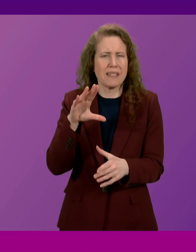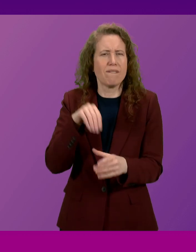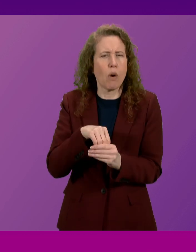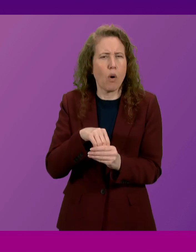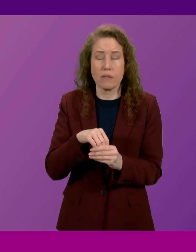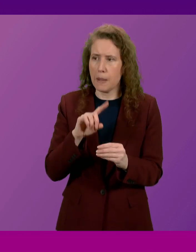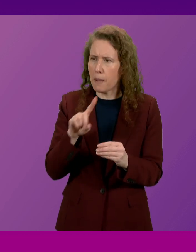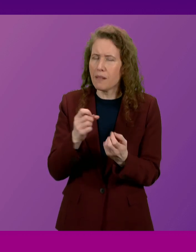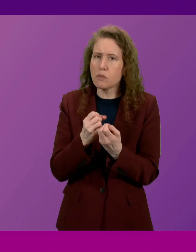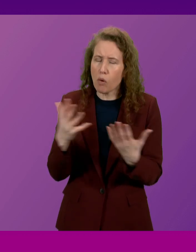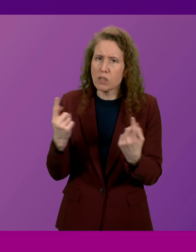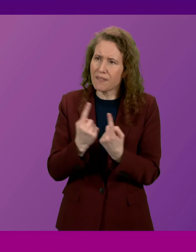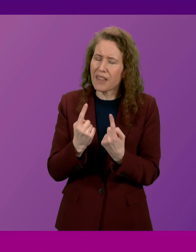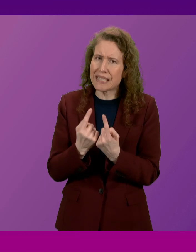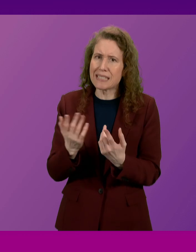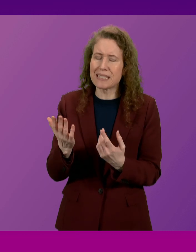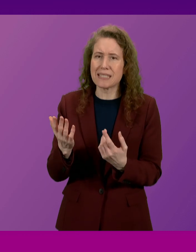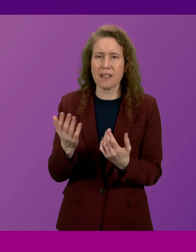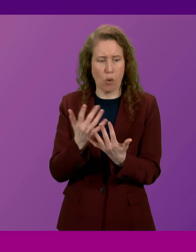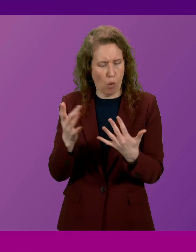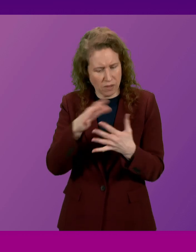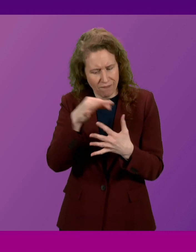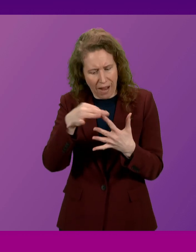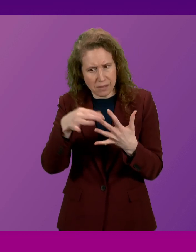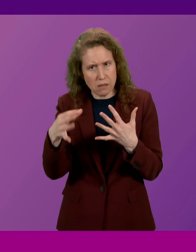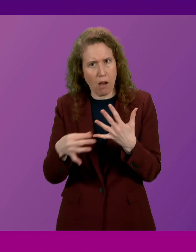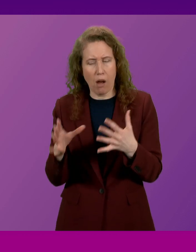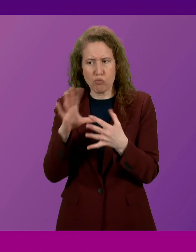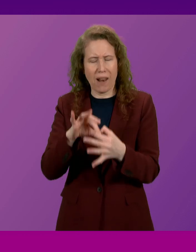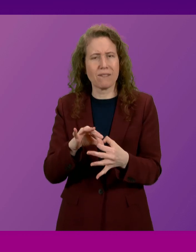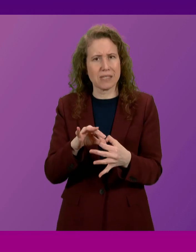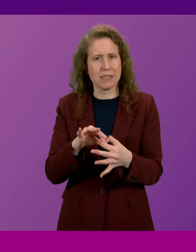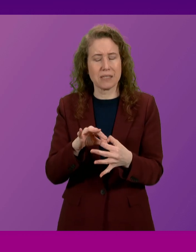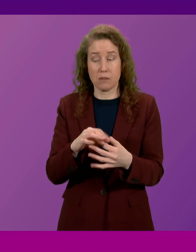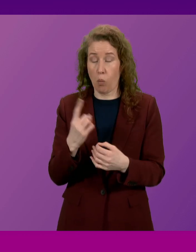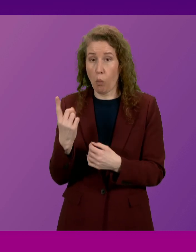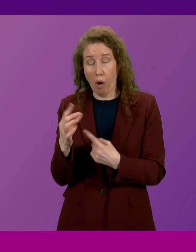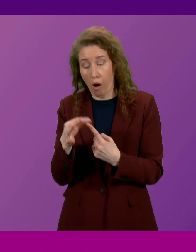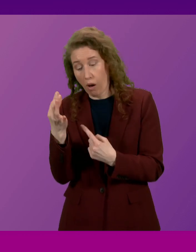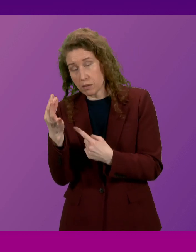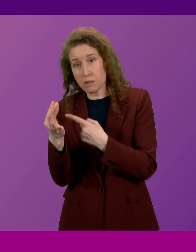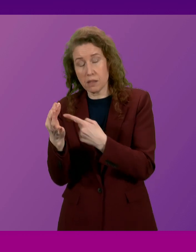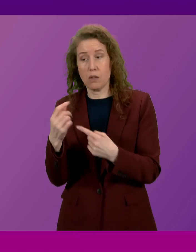a huge number of factors are relevant here, not least of which are the role of independent